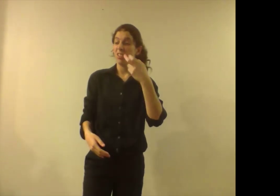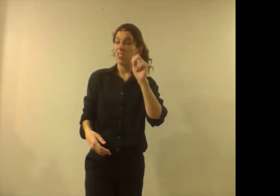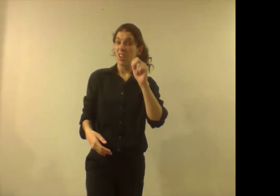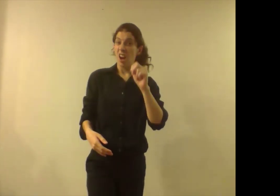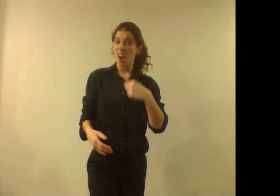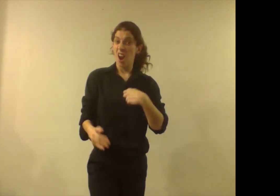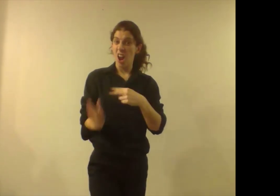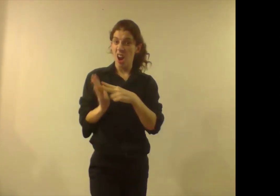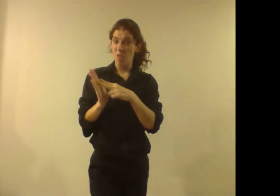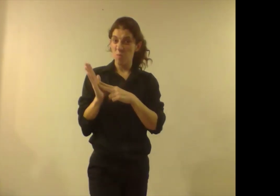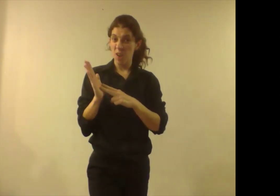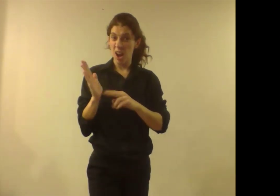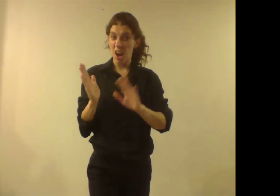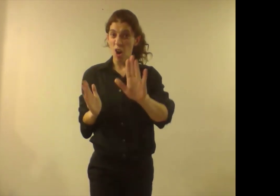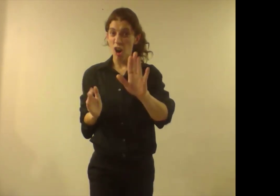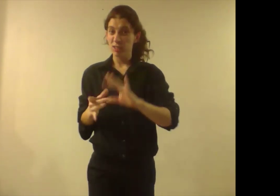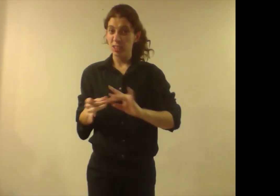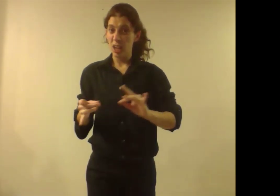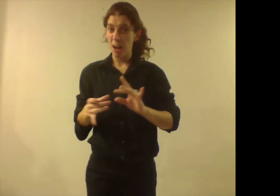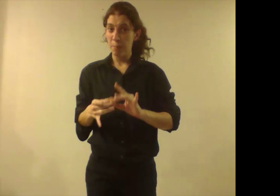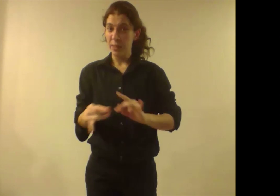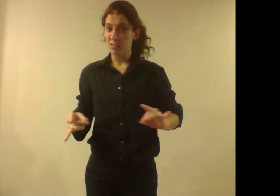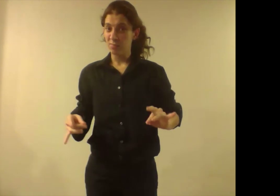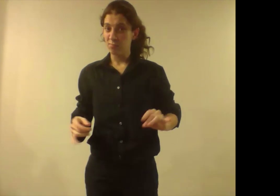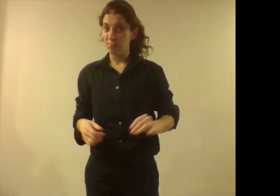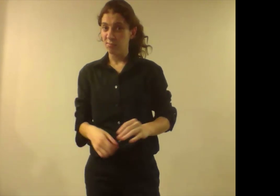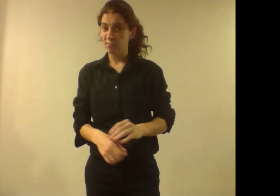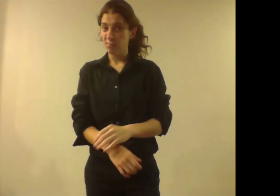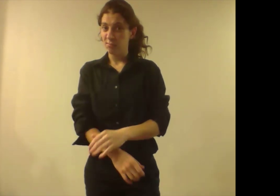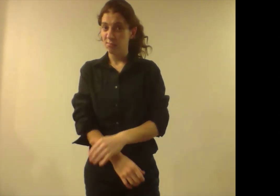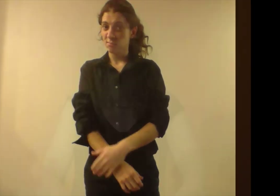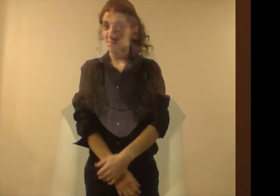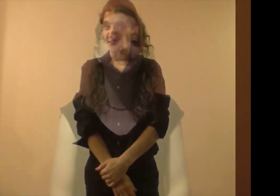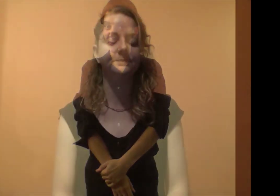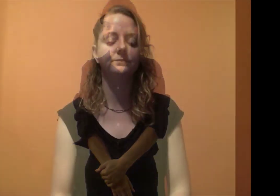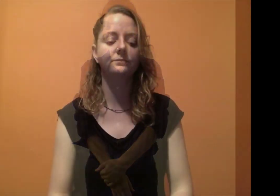Then, I read your statement.